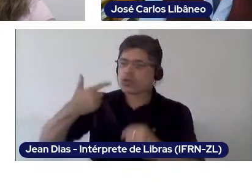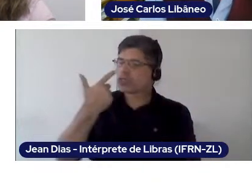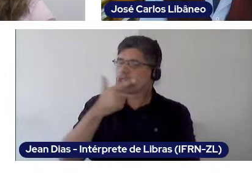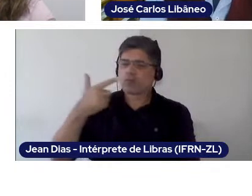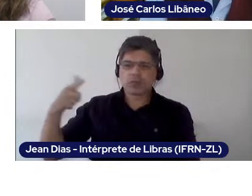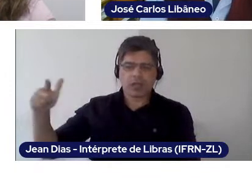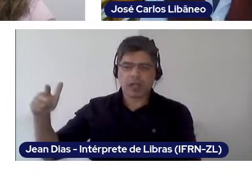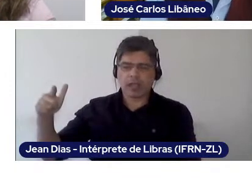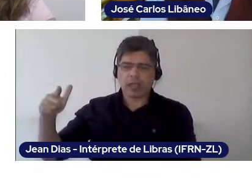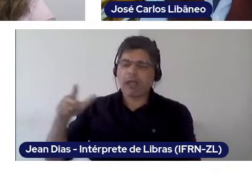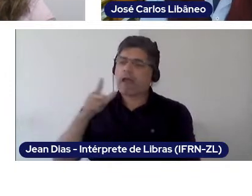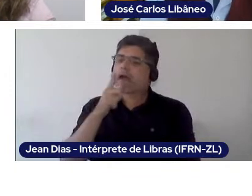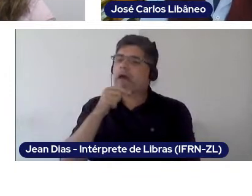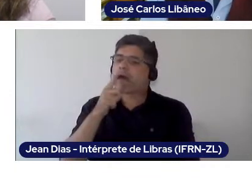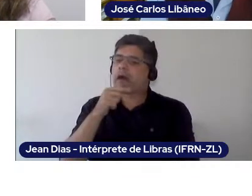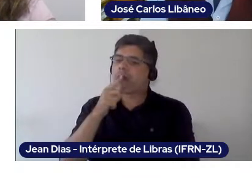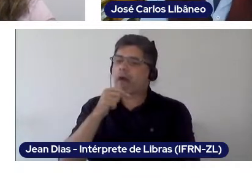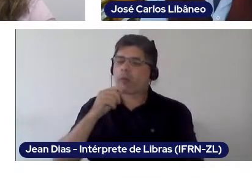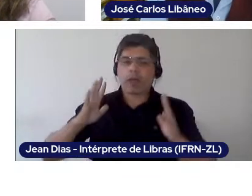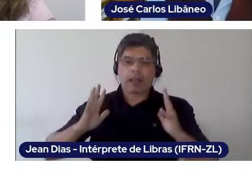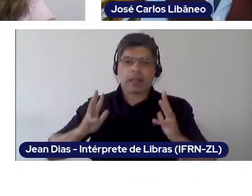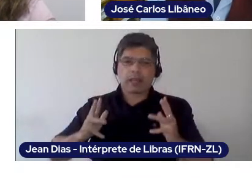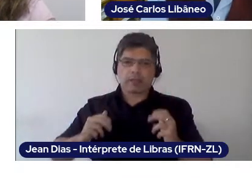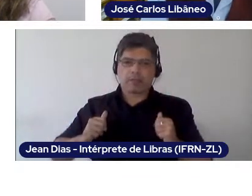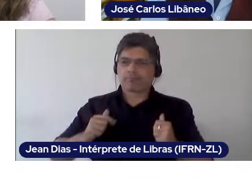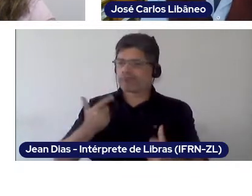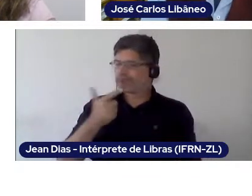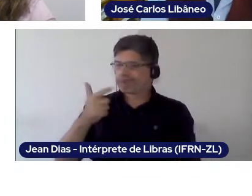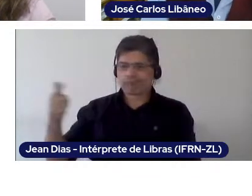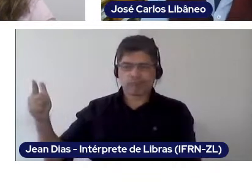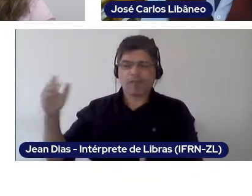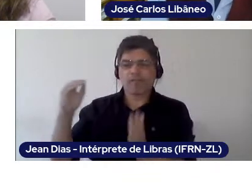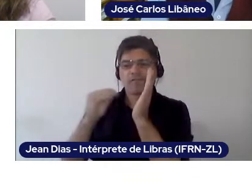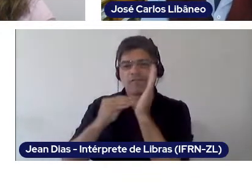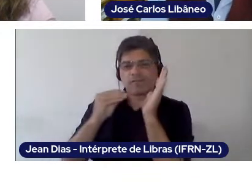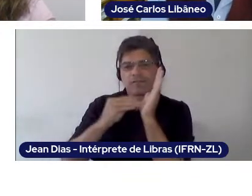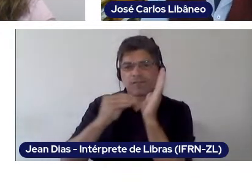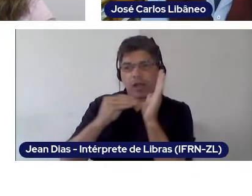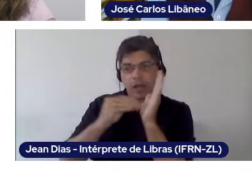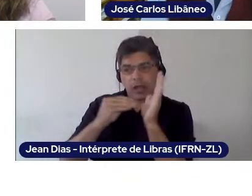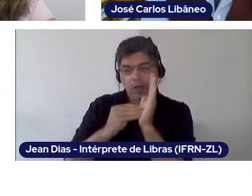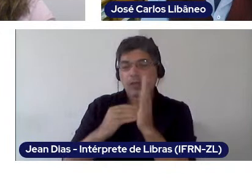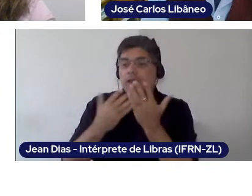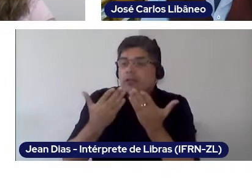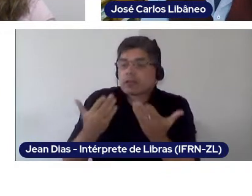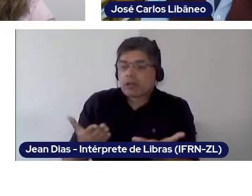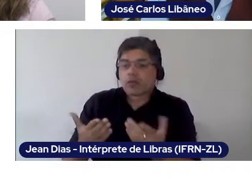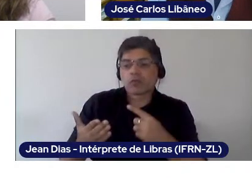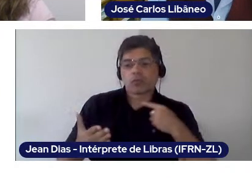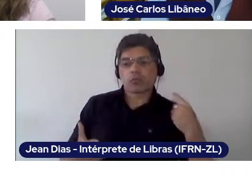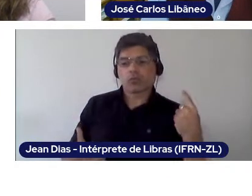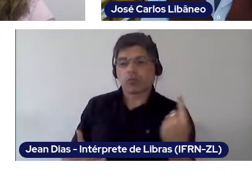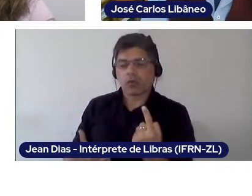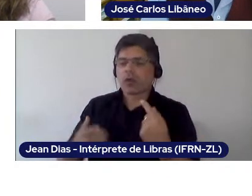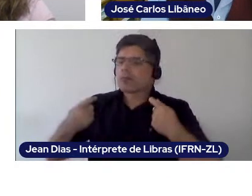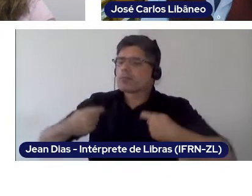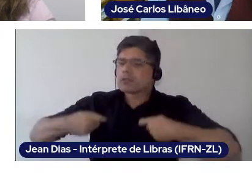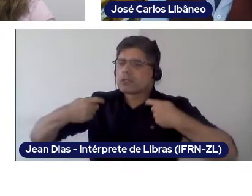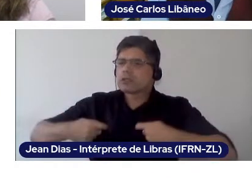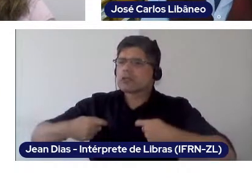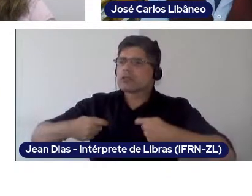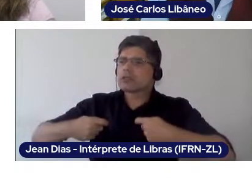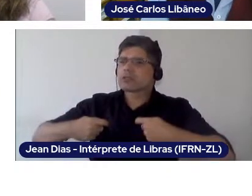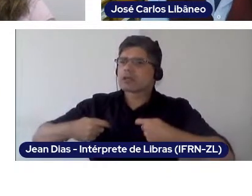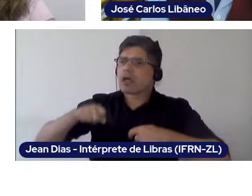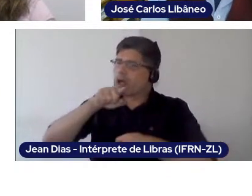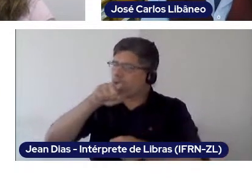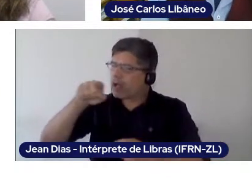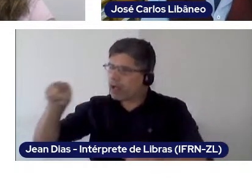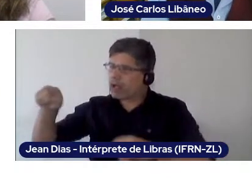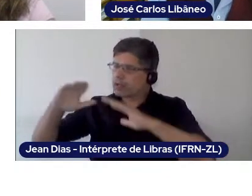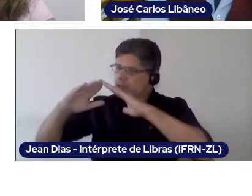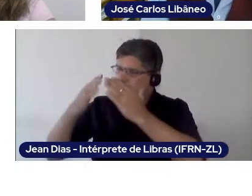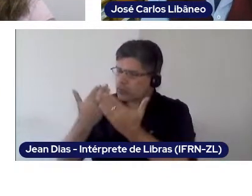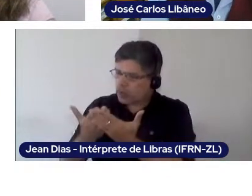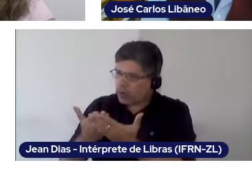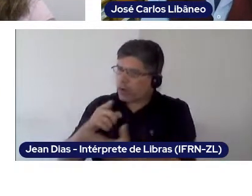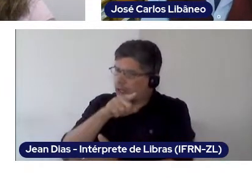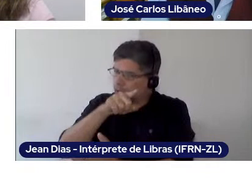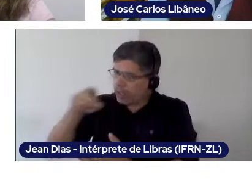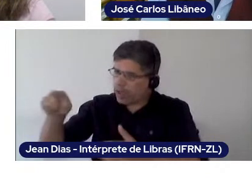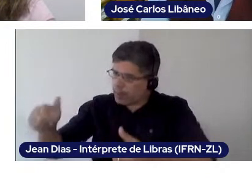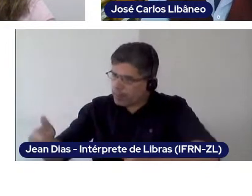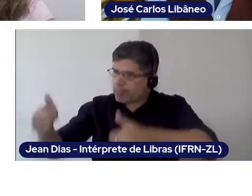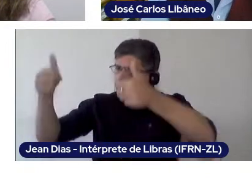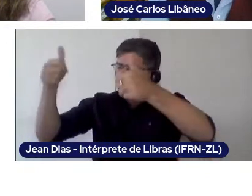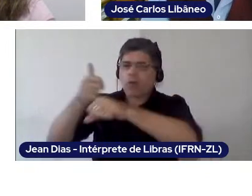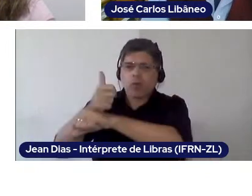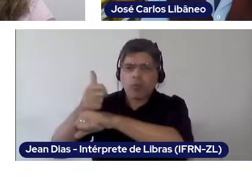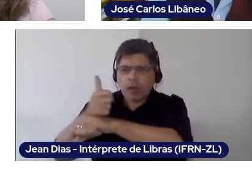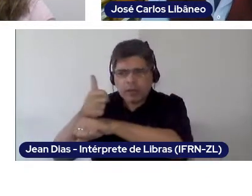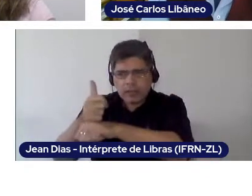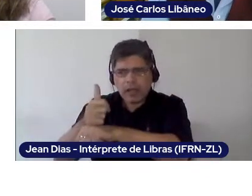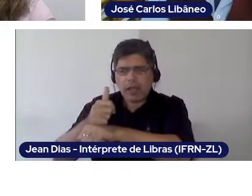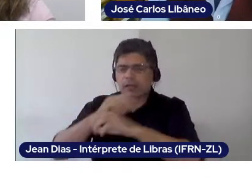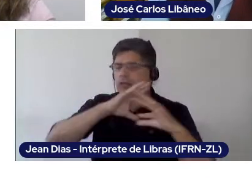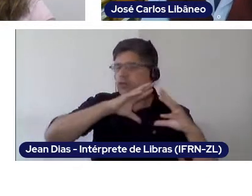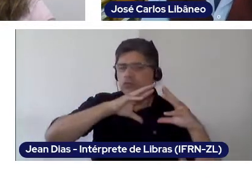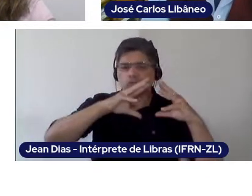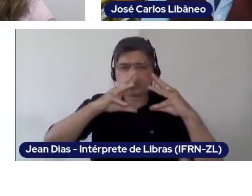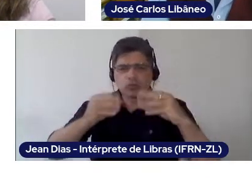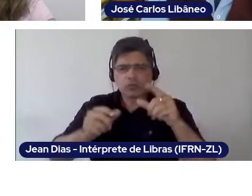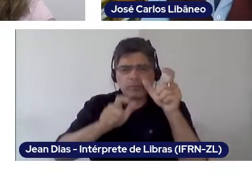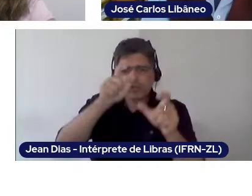So what we are saying here is that we need to have an educational system that is effectively able to give people the conditions to, fairly, appropriate knowledge